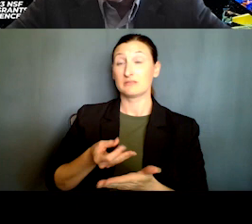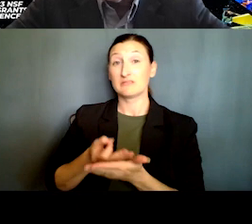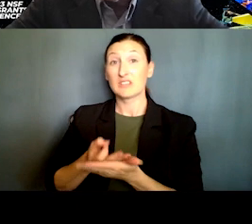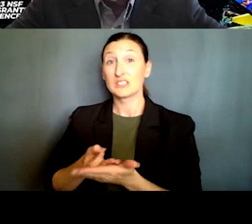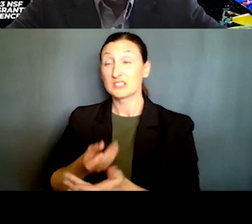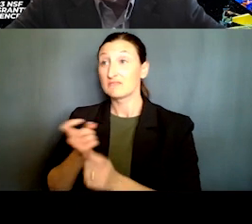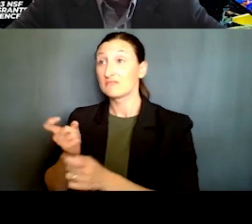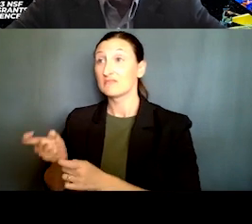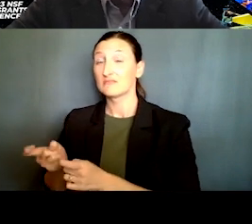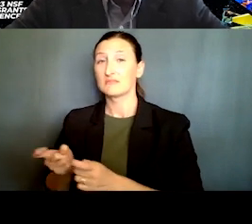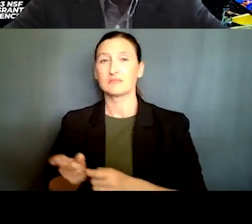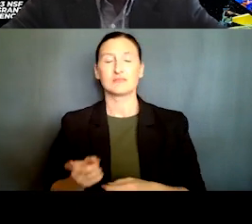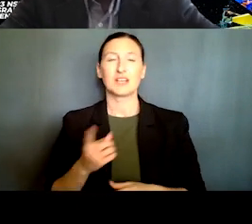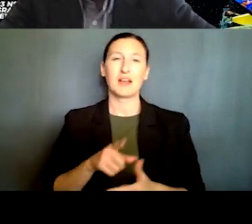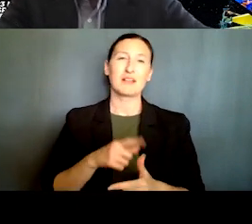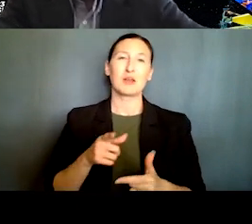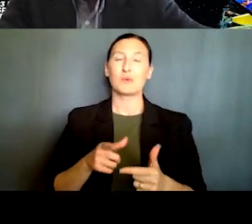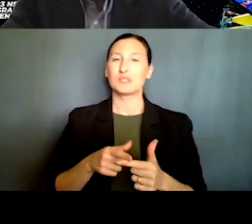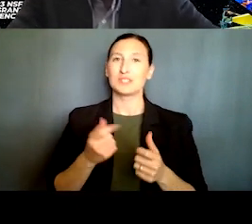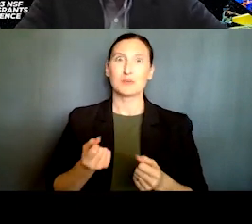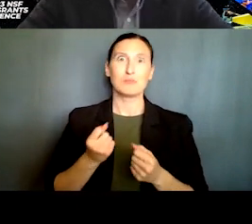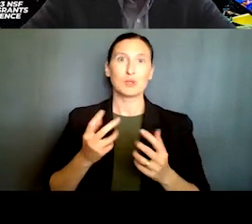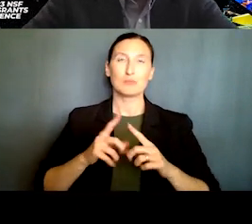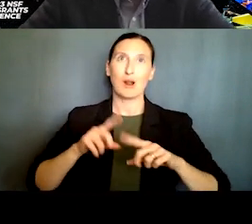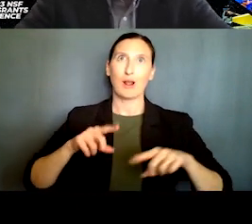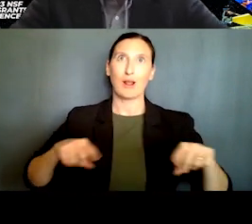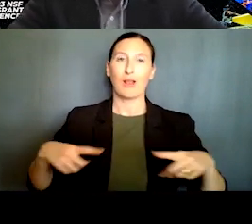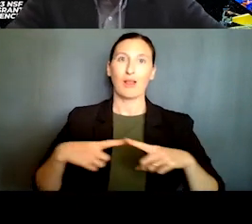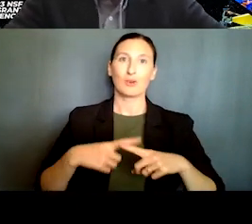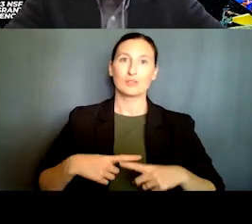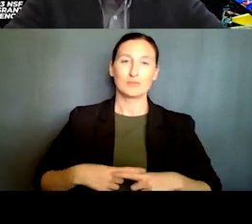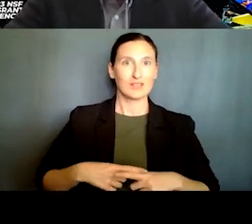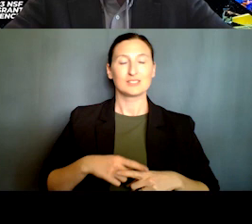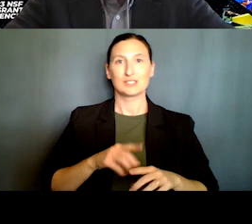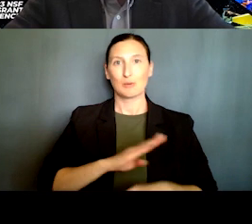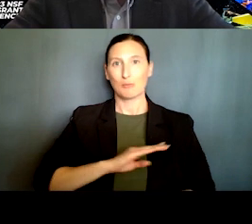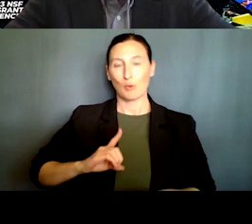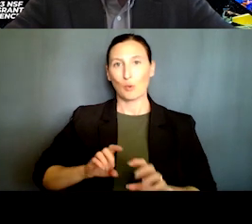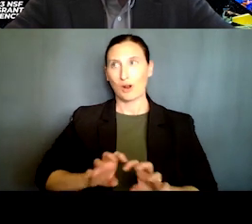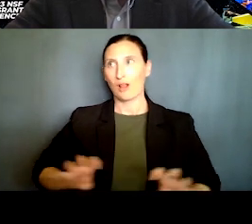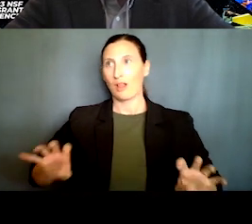Then there'll be a smorgasbord of multi-disciplinary cross-directorate and interagency research